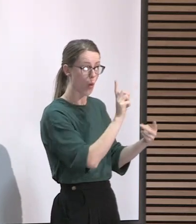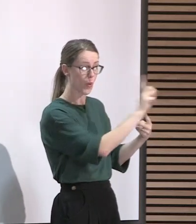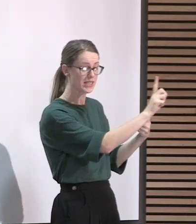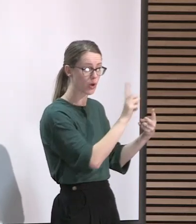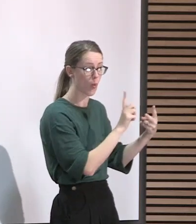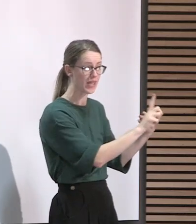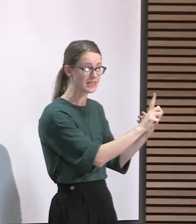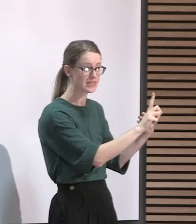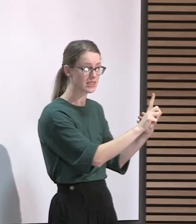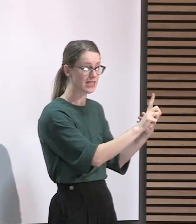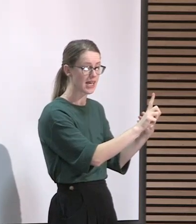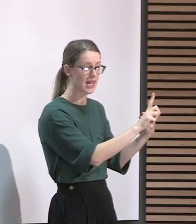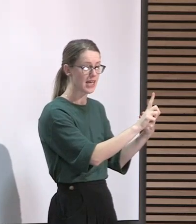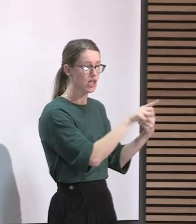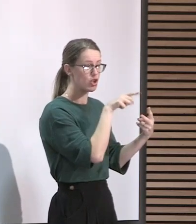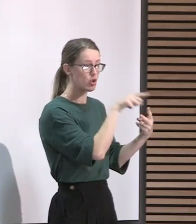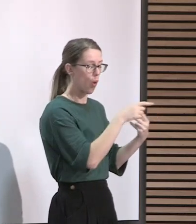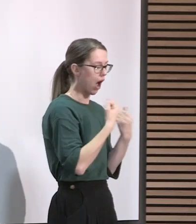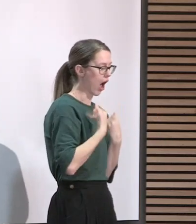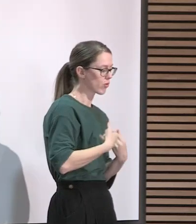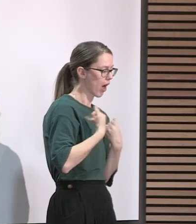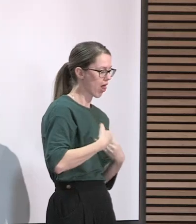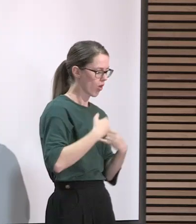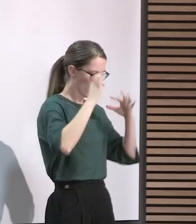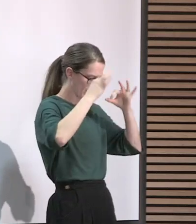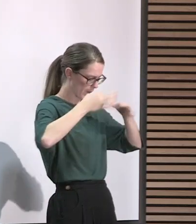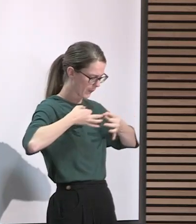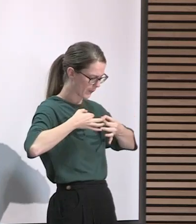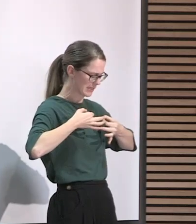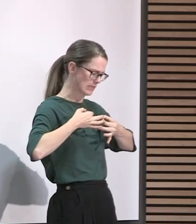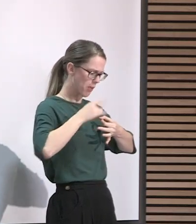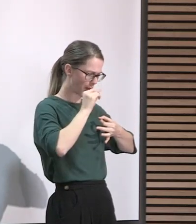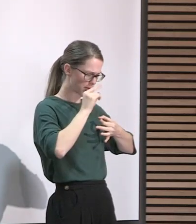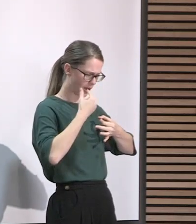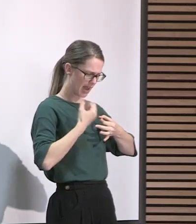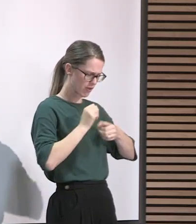of August. Anyone who attended these events and is currently